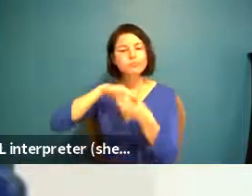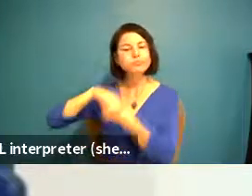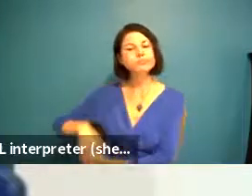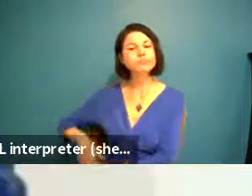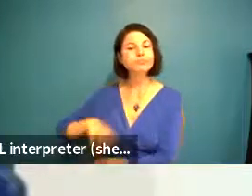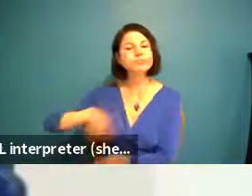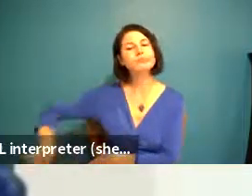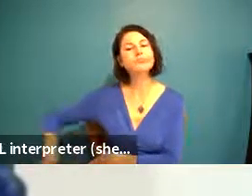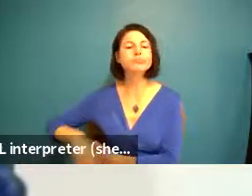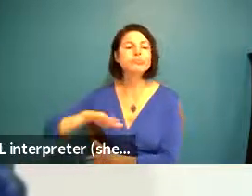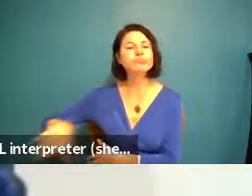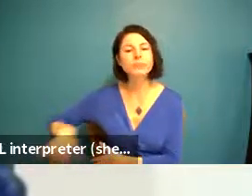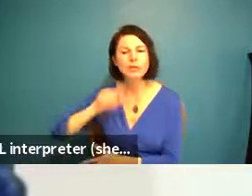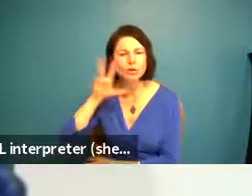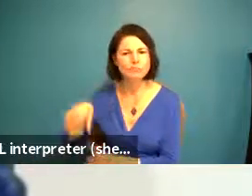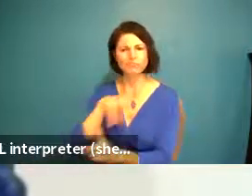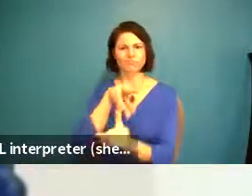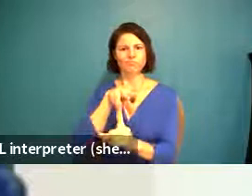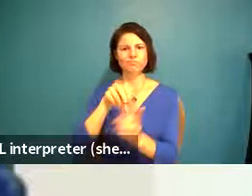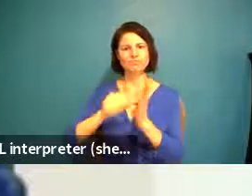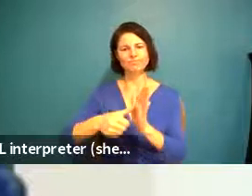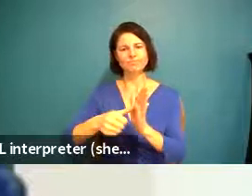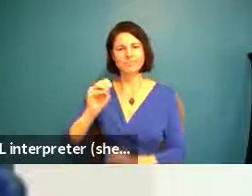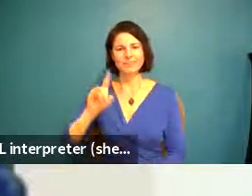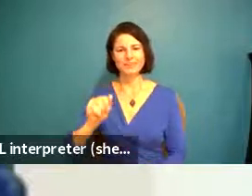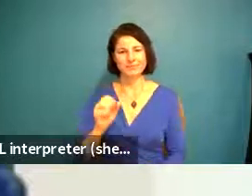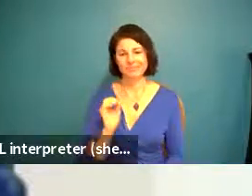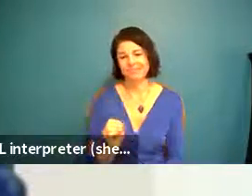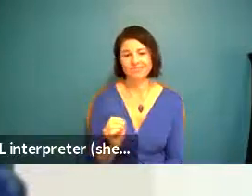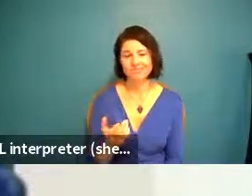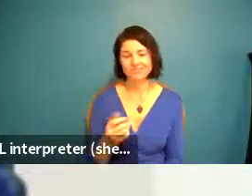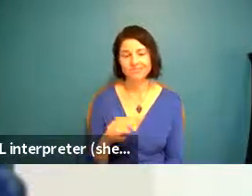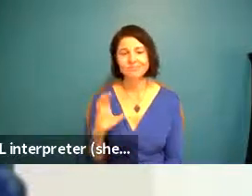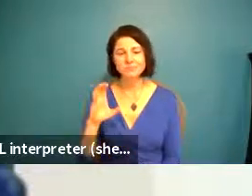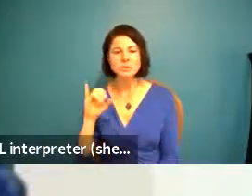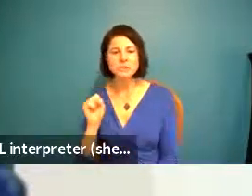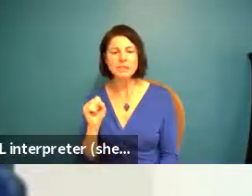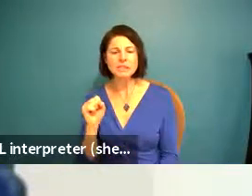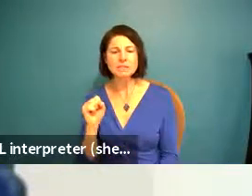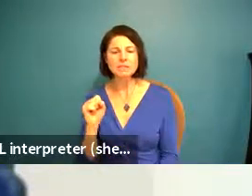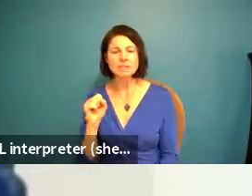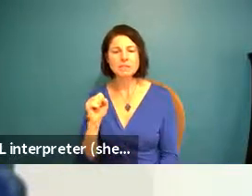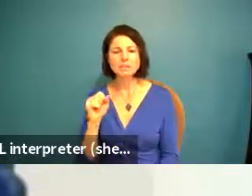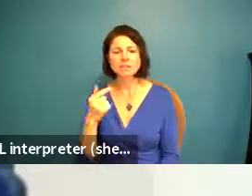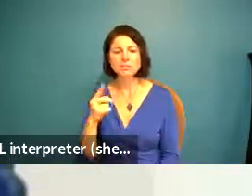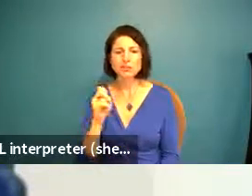They don't gain the kind of immediate attention, etc. that the cisgender black people, it's just justice just, I'm sorry, I